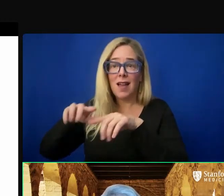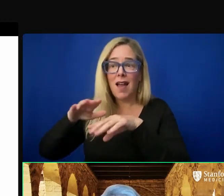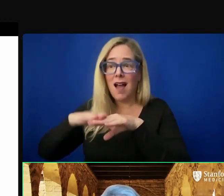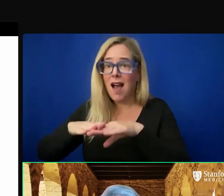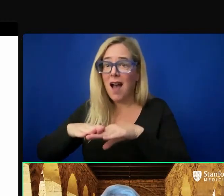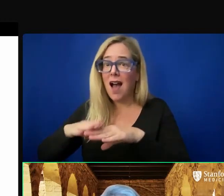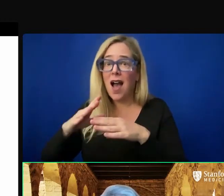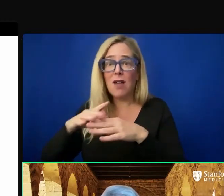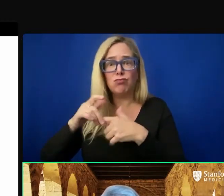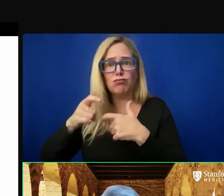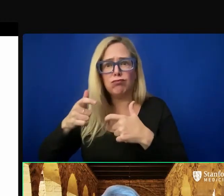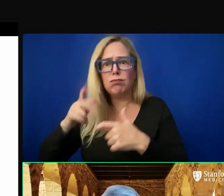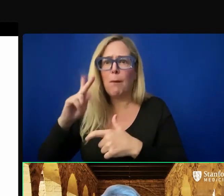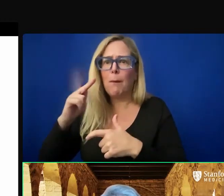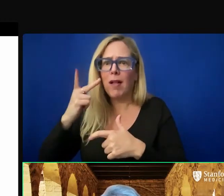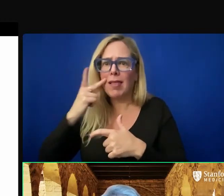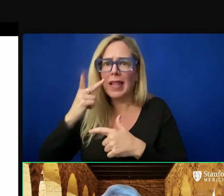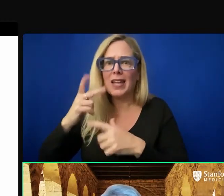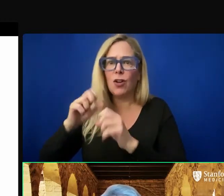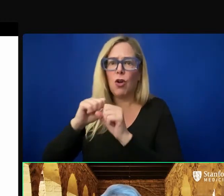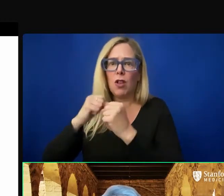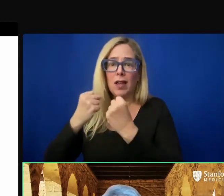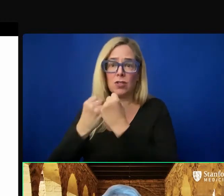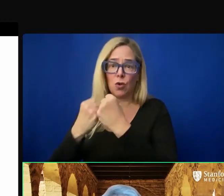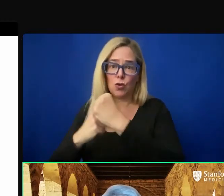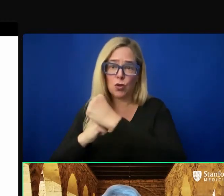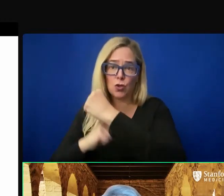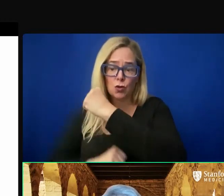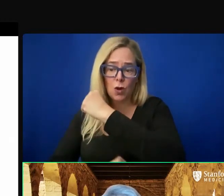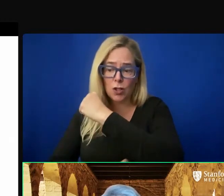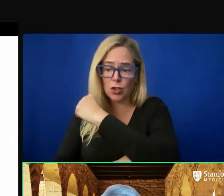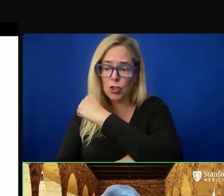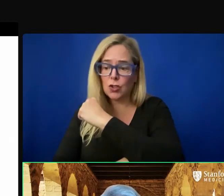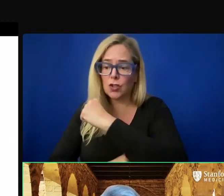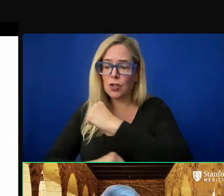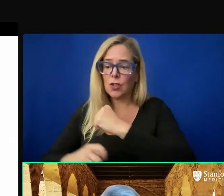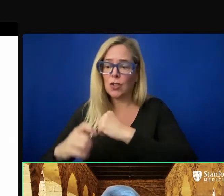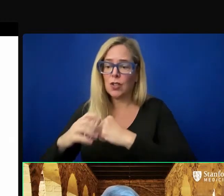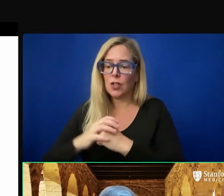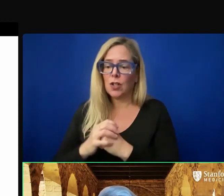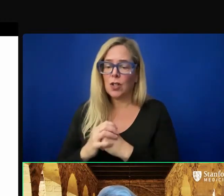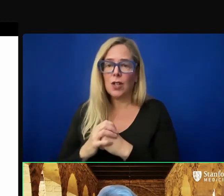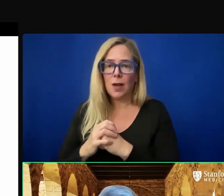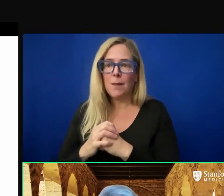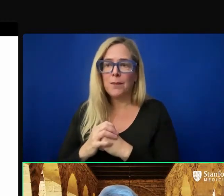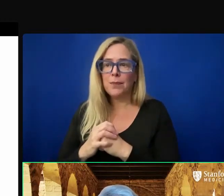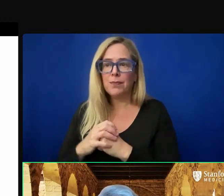structures. And due to the capital required to build AI at scale, and this by the way,